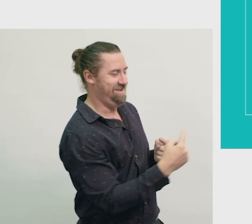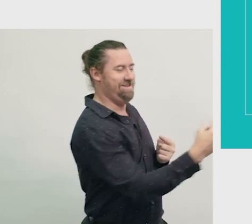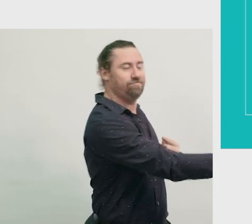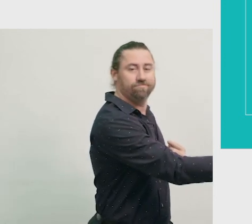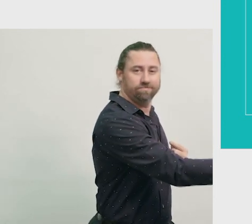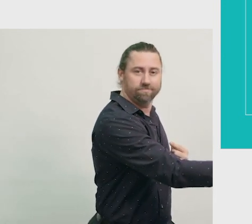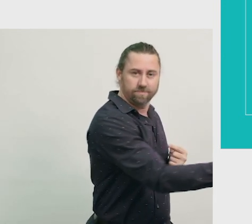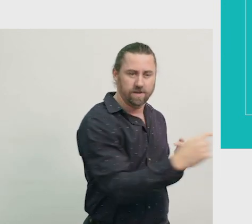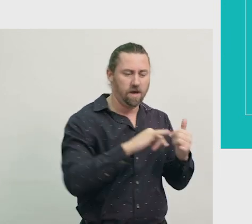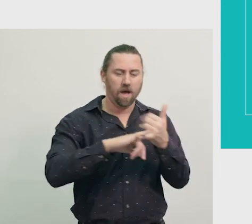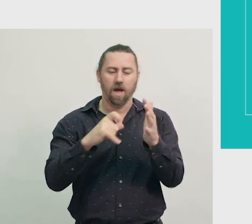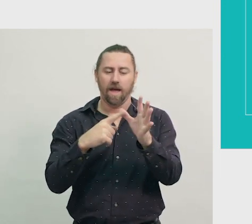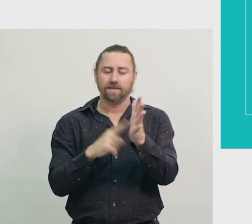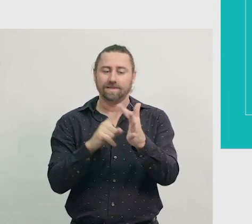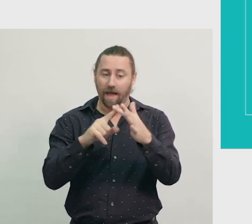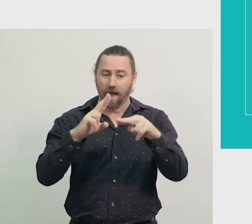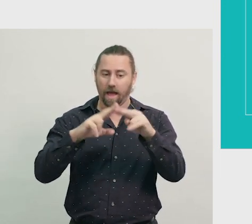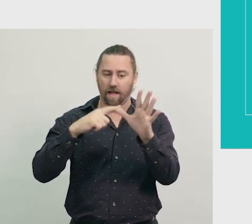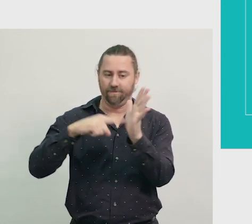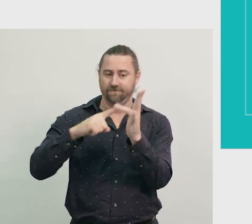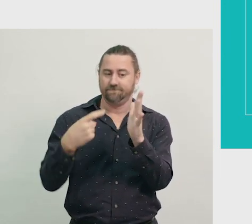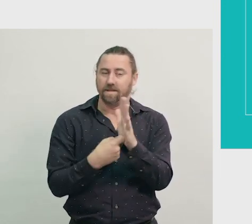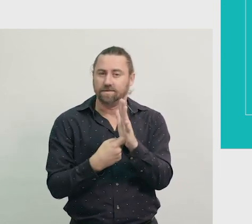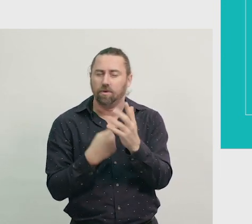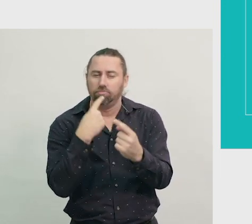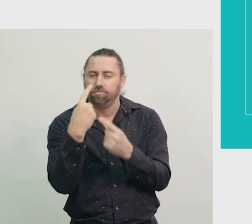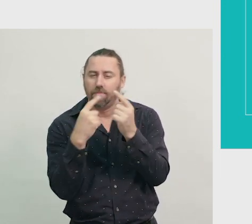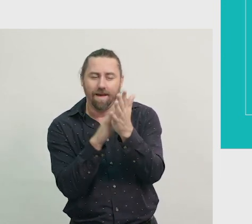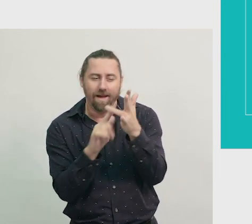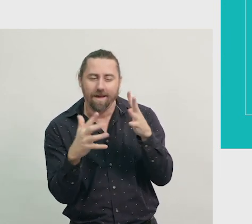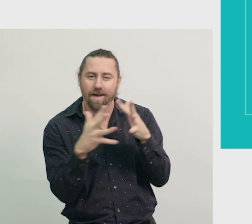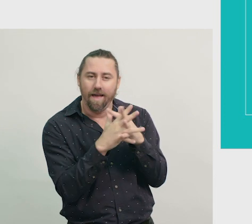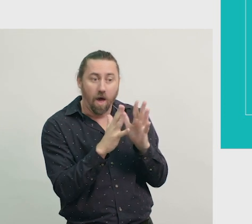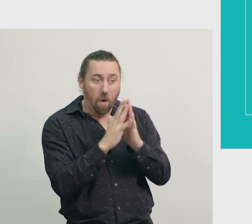This scale factor describes how the shape has been enlarged or reduced,